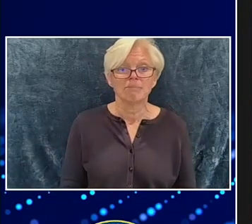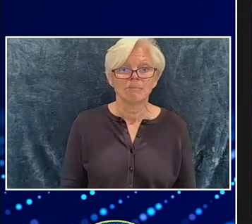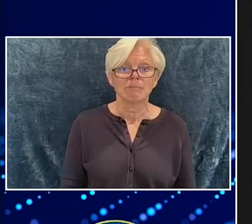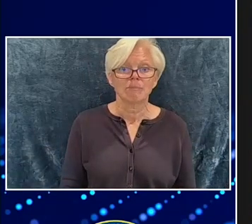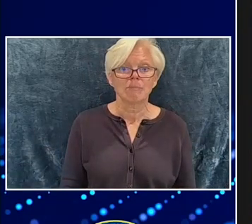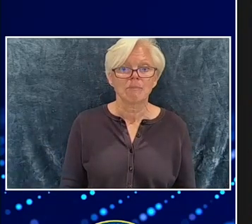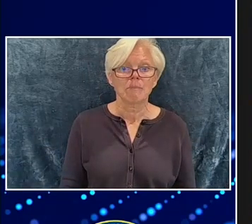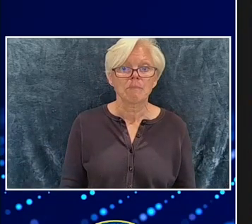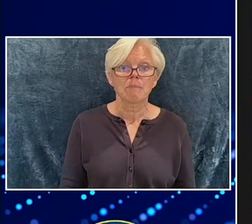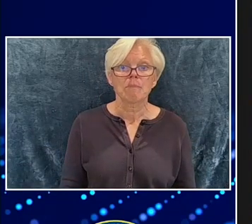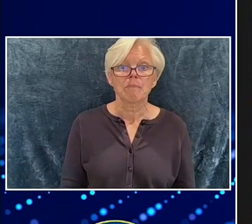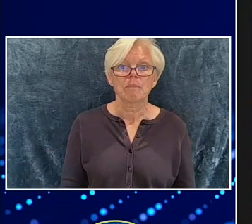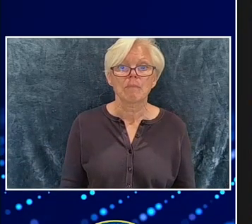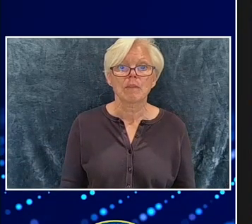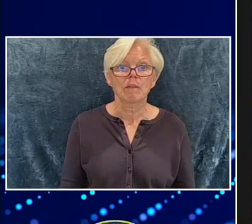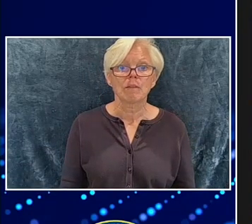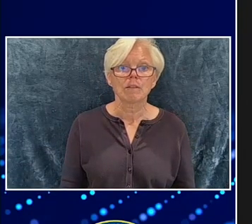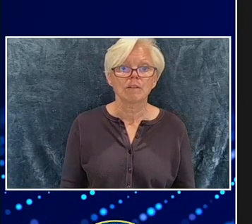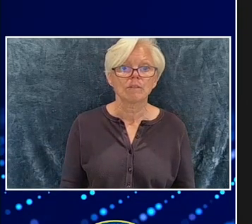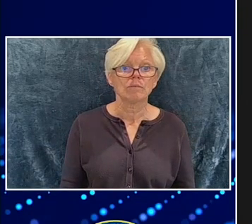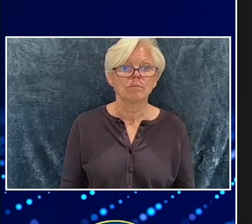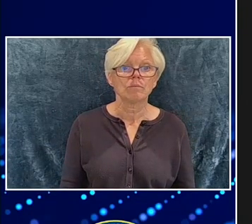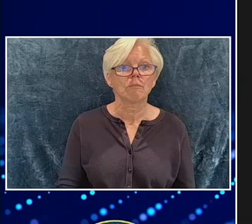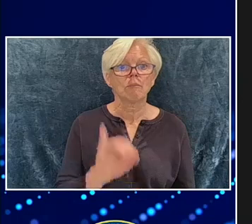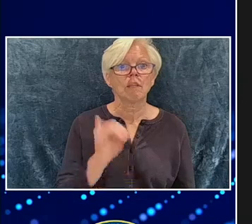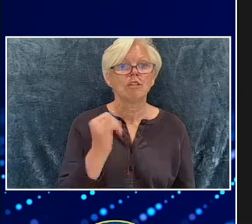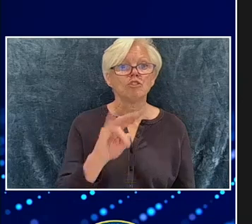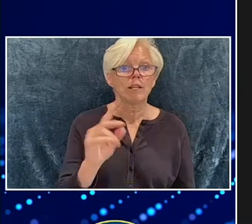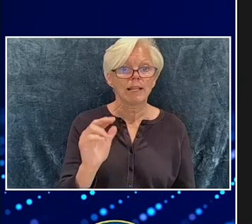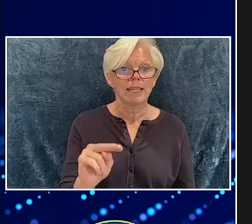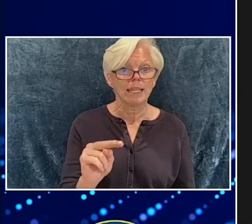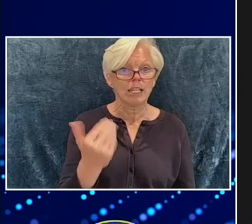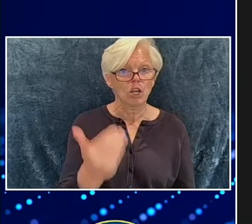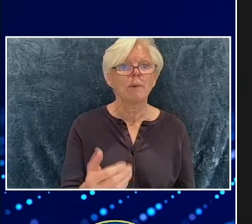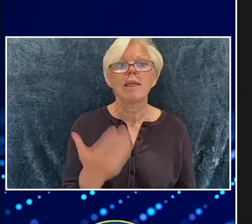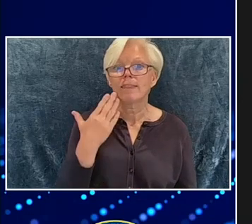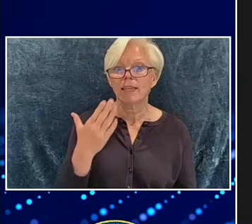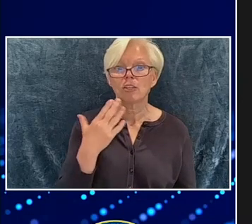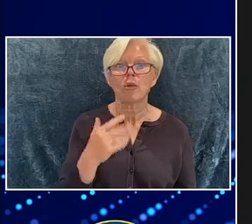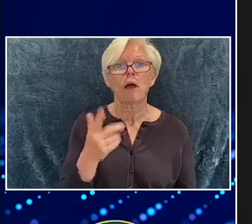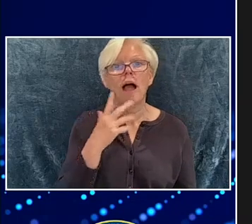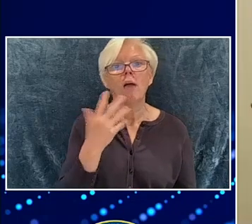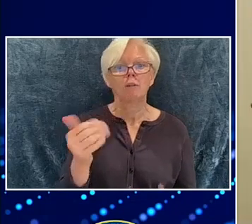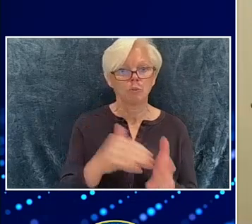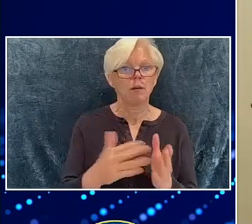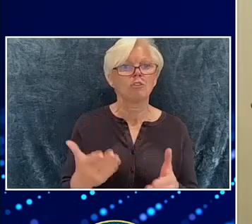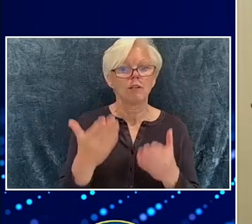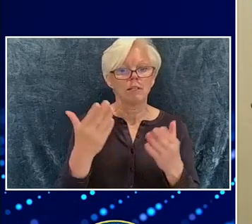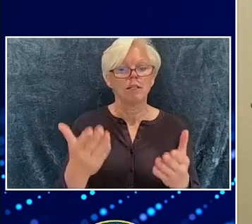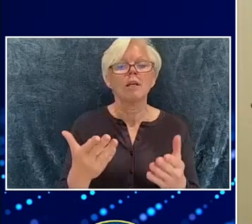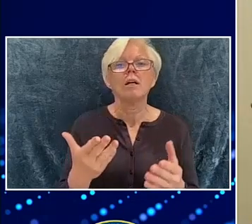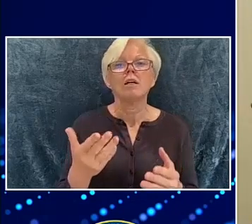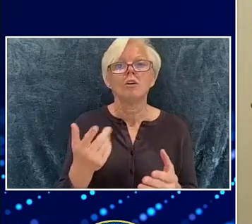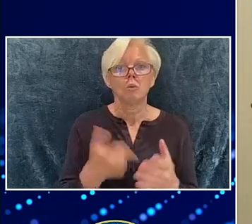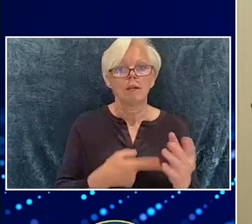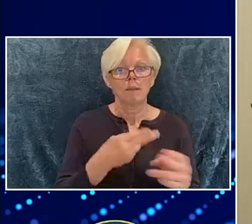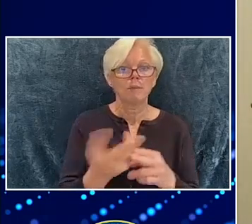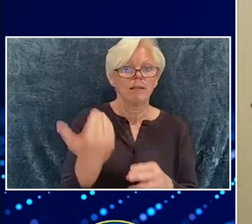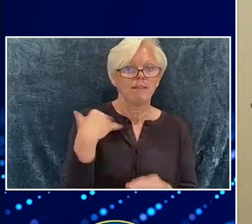Thank you, Magin. Jillian, go ahead. Thanks. So I want to raise again the issue that I raised in February. And I know Jamie had an example of this as